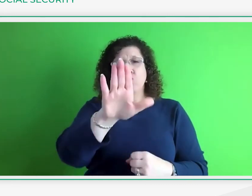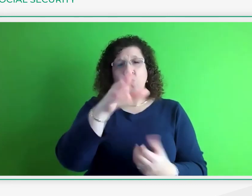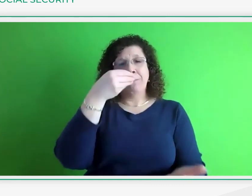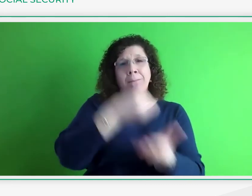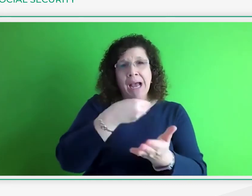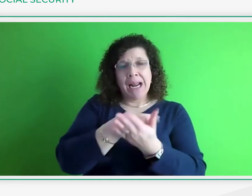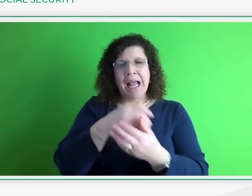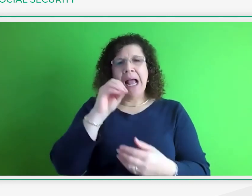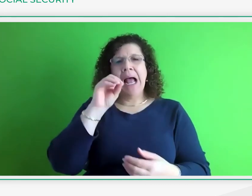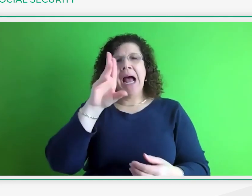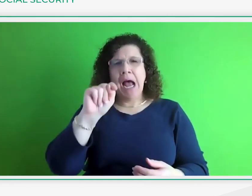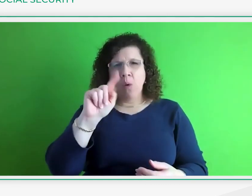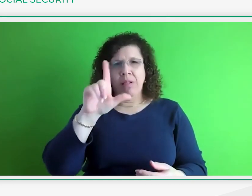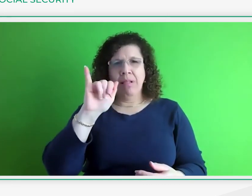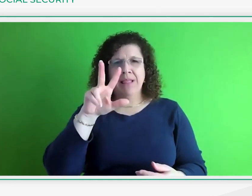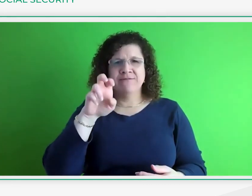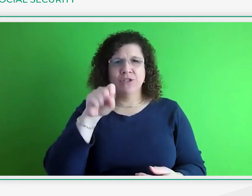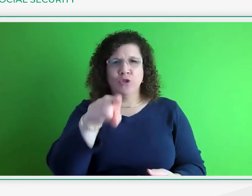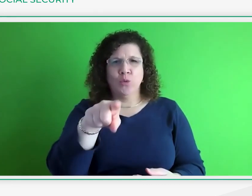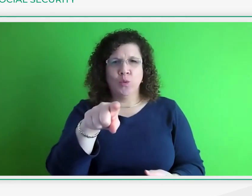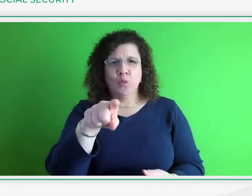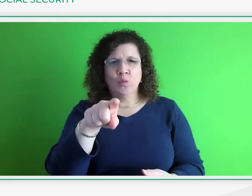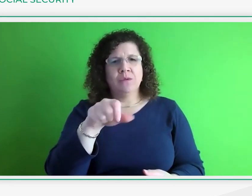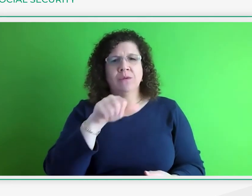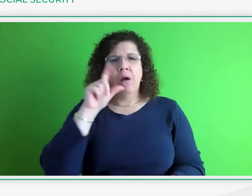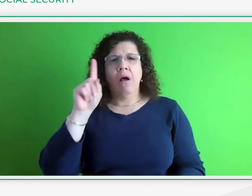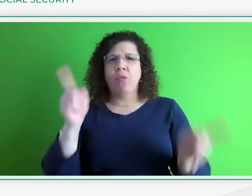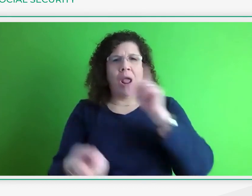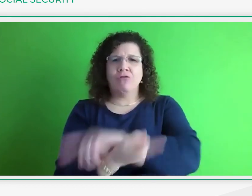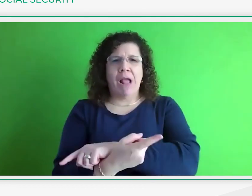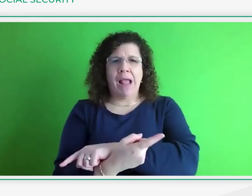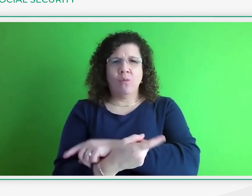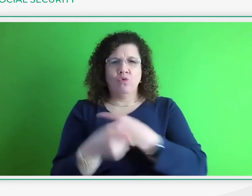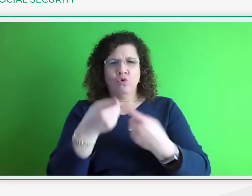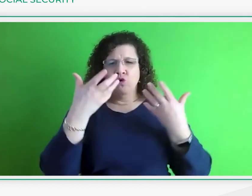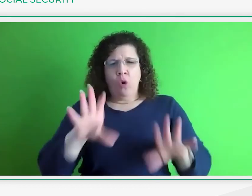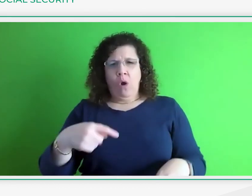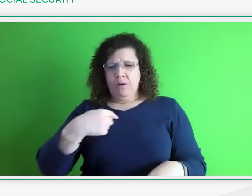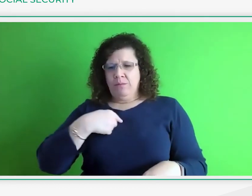You want to make sure that the money outlives you. That’s basically the goal here. It’s not the other way around.